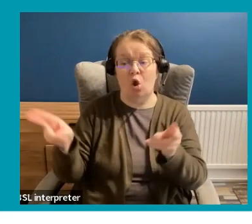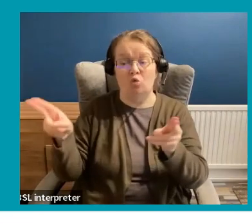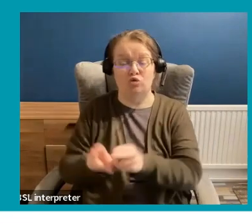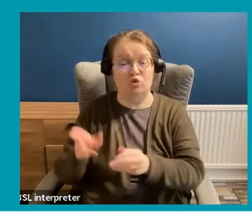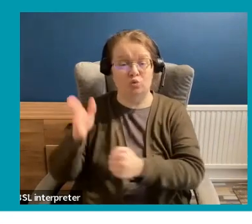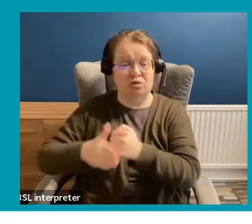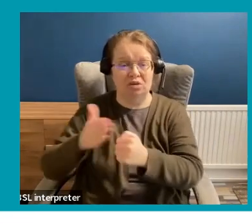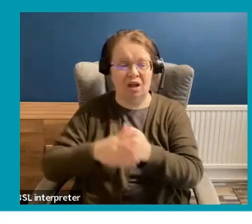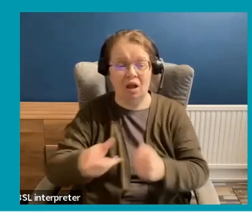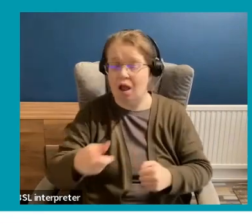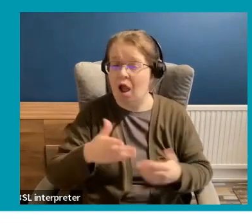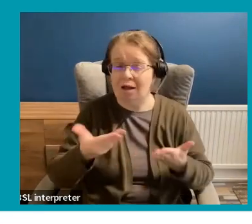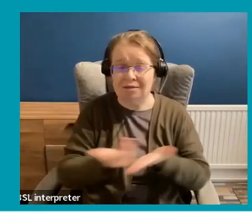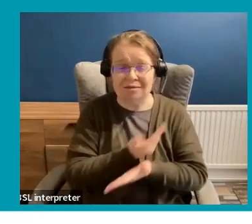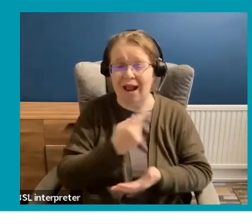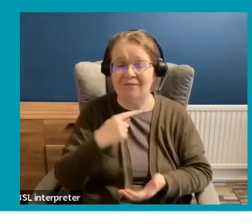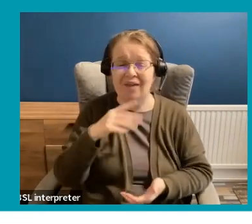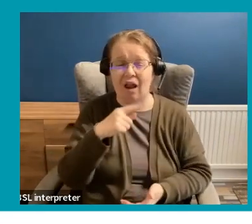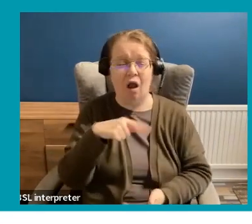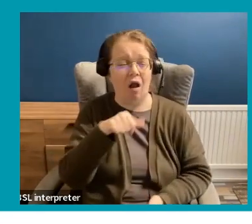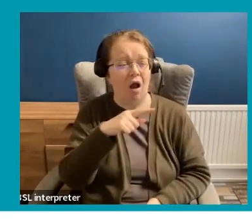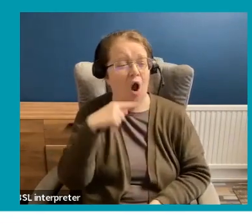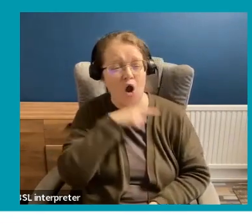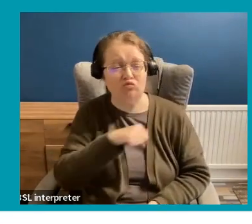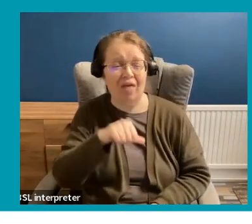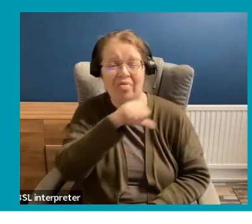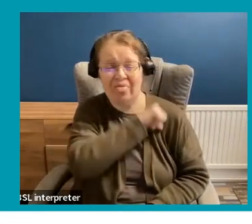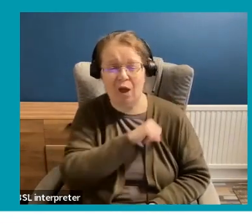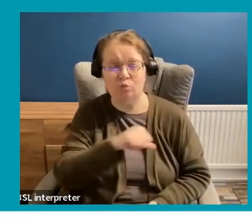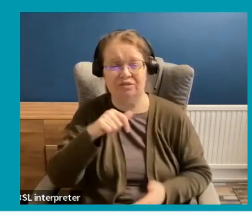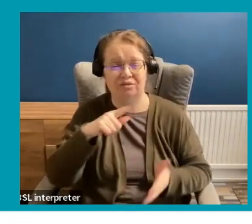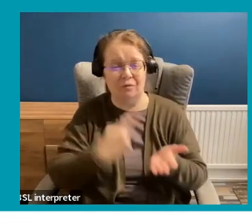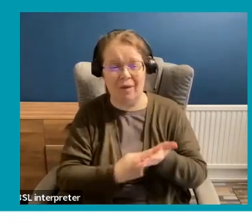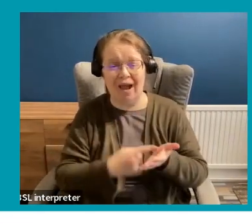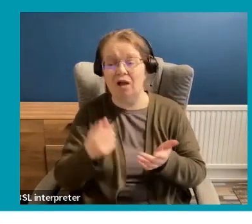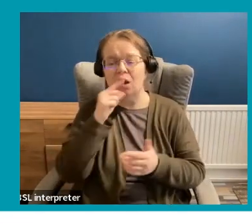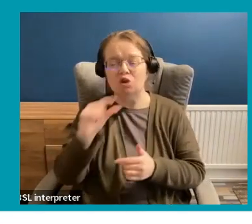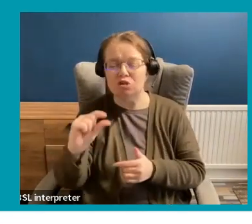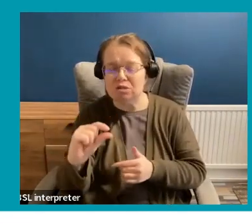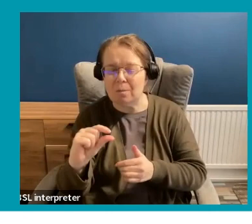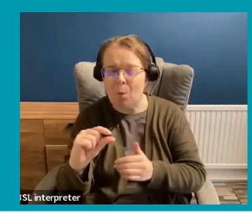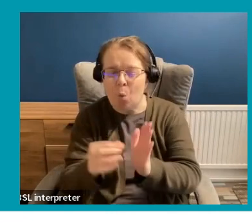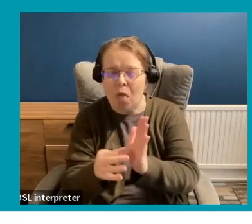hundreds of thousands of pounds if they could make a small improvement in employee attrition.